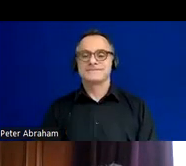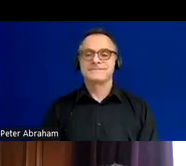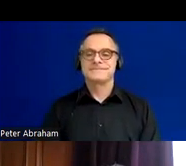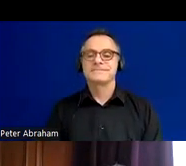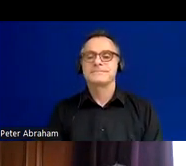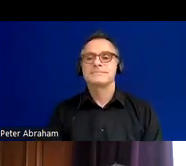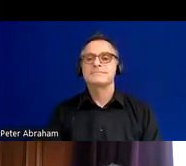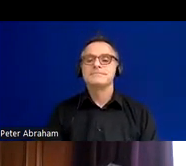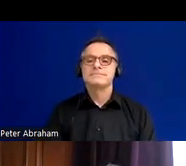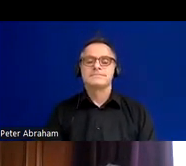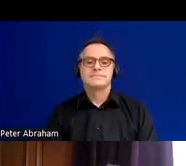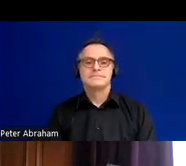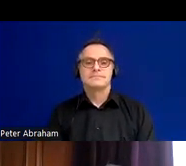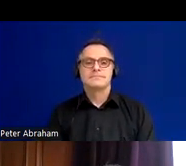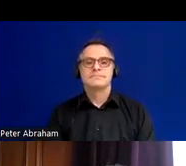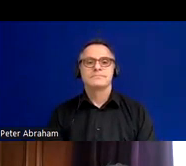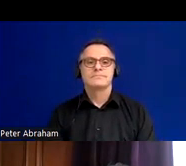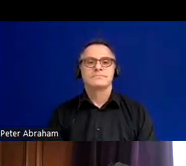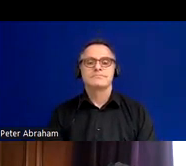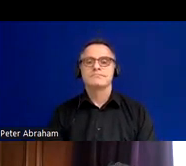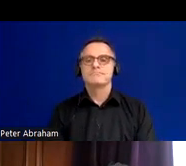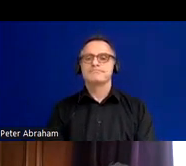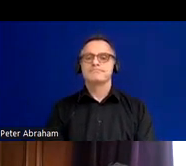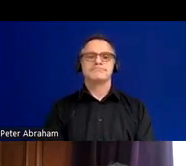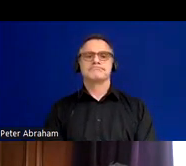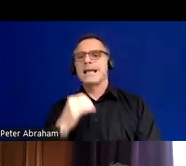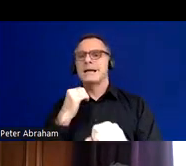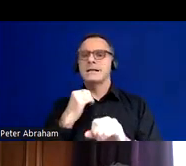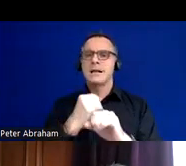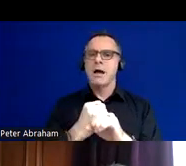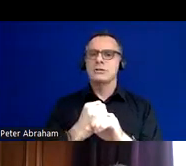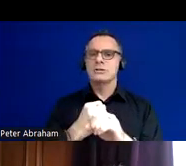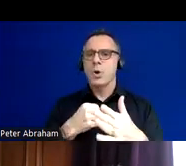a wee bit about who we are, before we move on to the collections themselves,